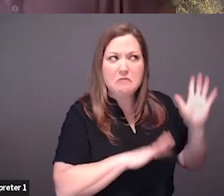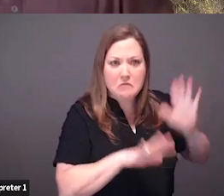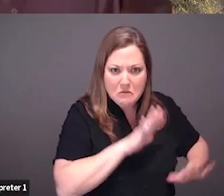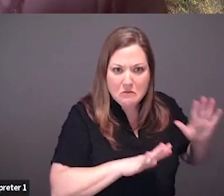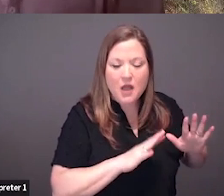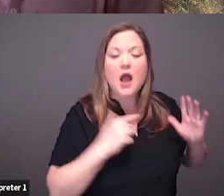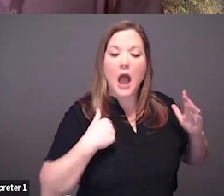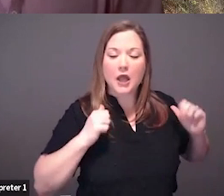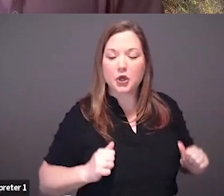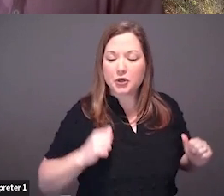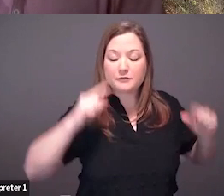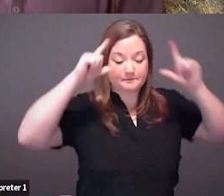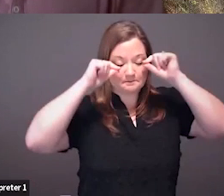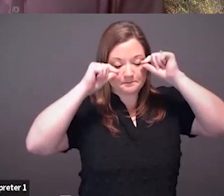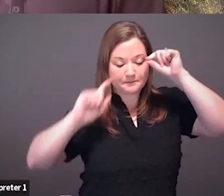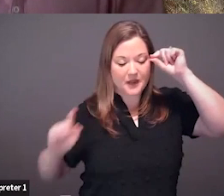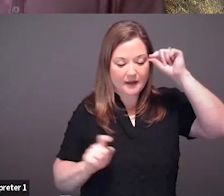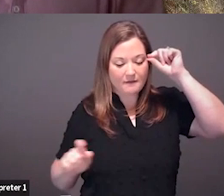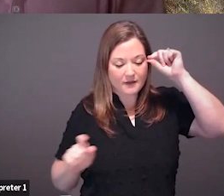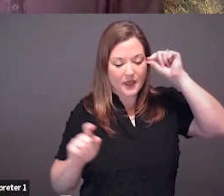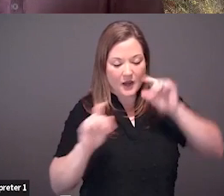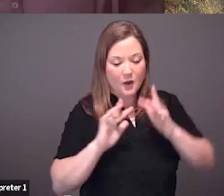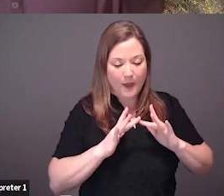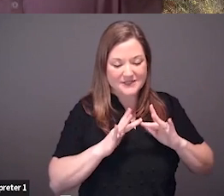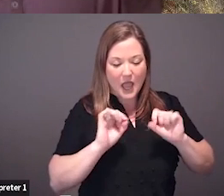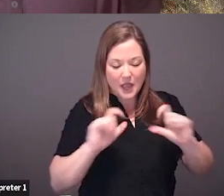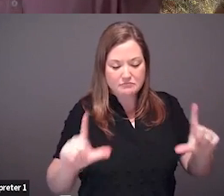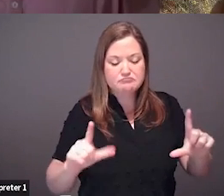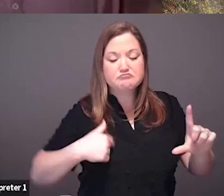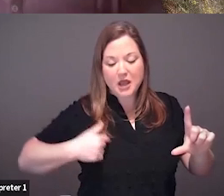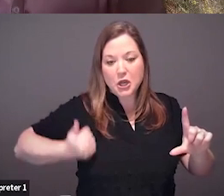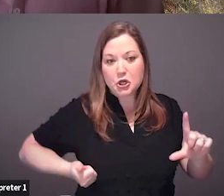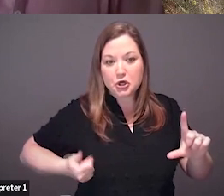my eyes, navigate a page and be okay.